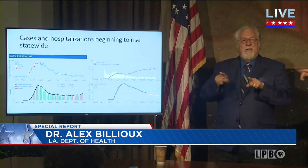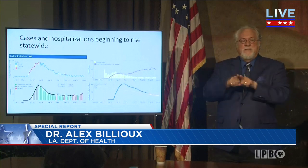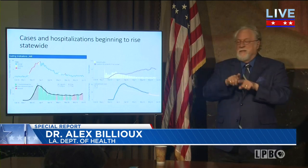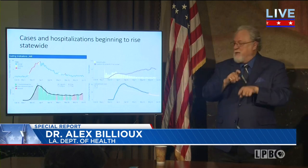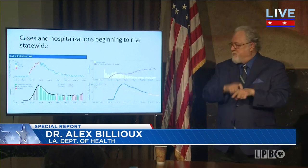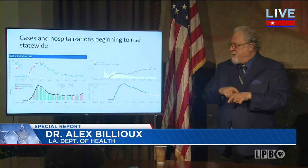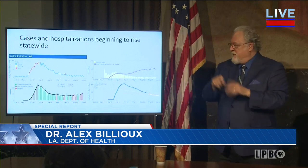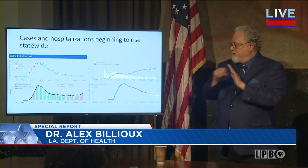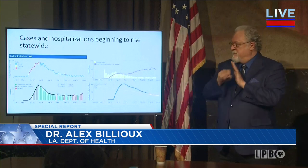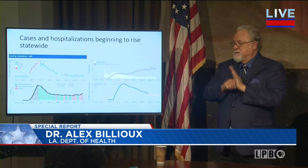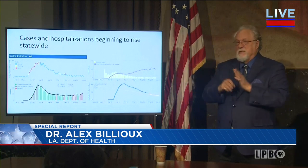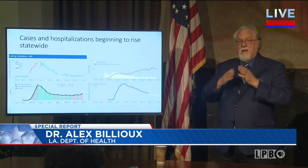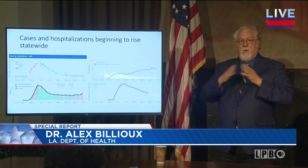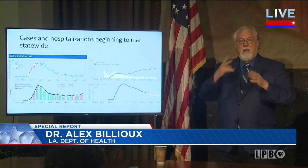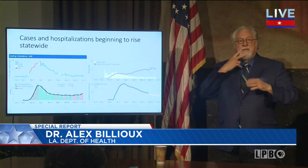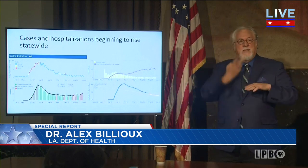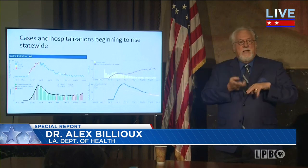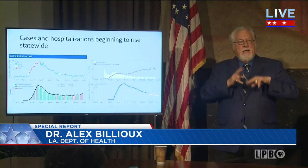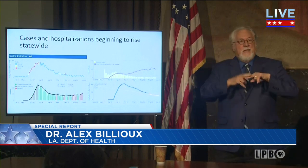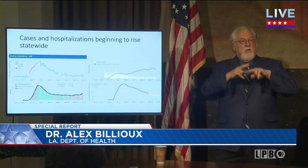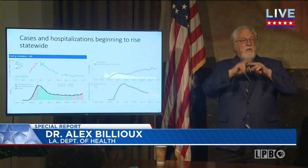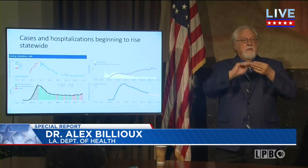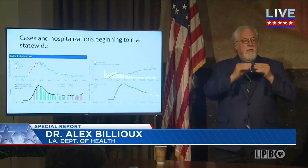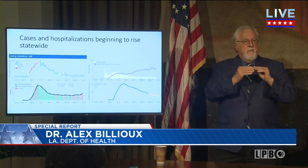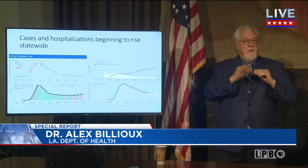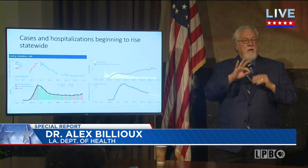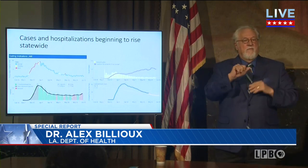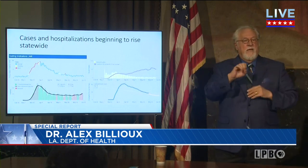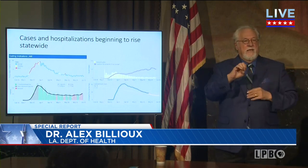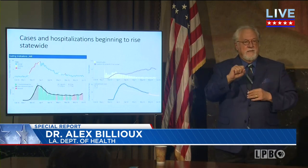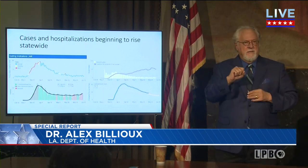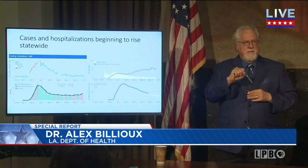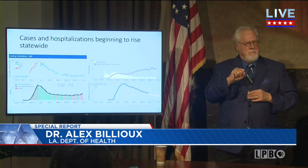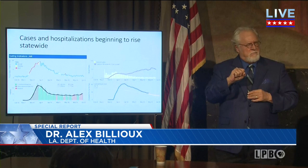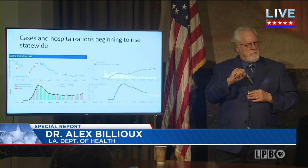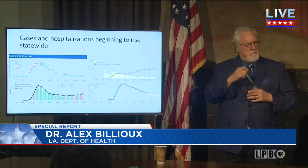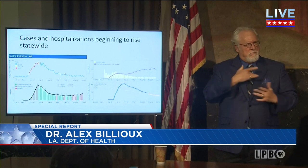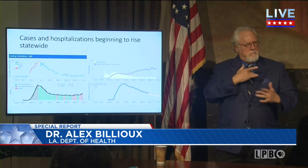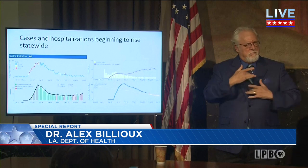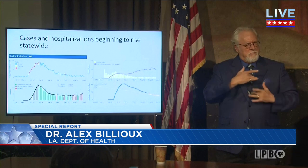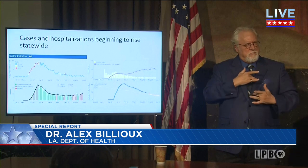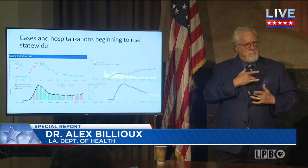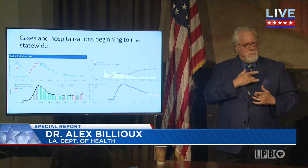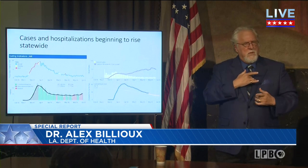SLIGHT DECREASE COMING DOWN TO A NEW NORMAL FOR THE LEVEL OF T TESTING. THAT DECREASE IN TESTING IS